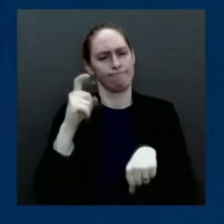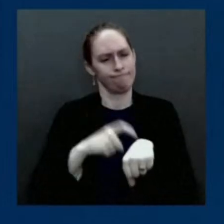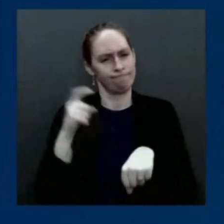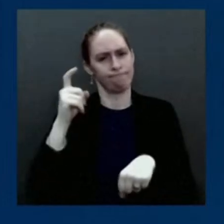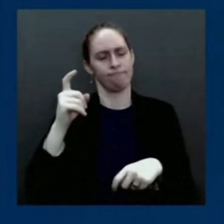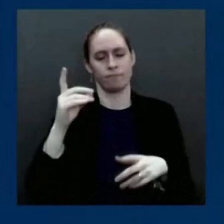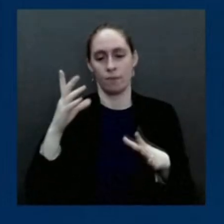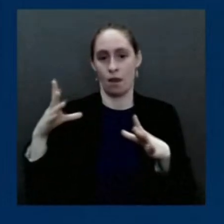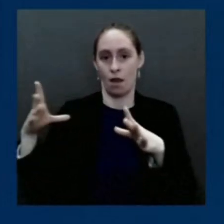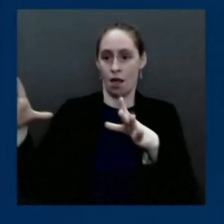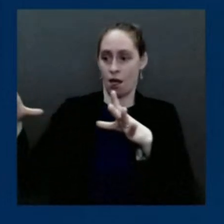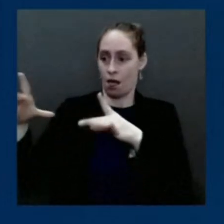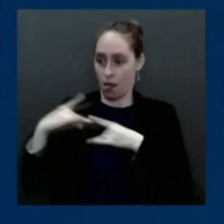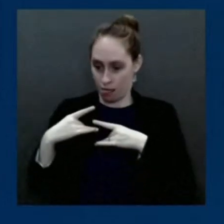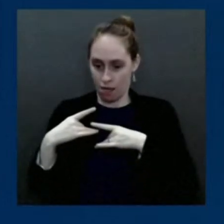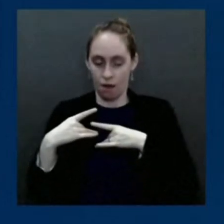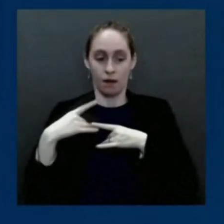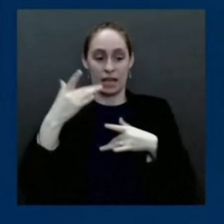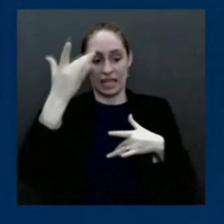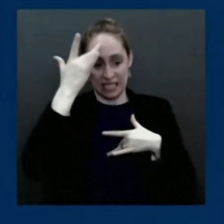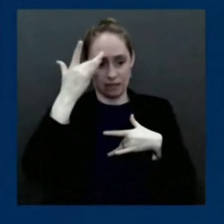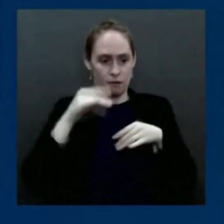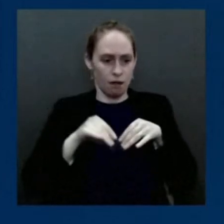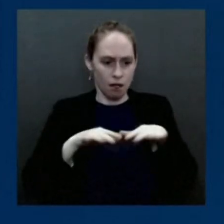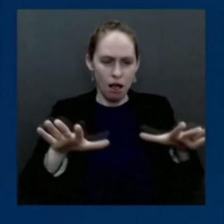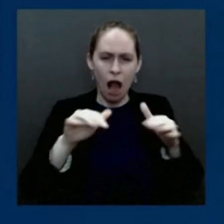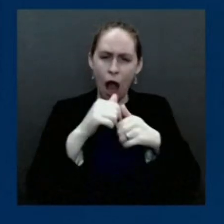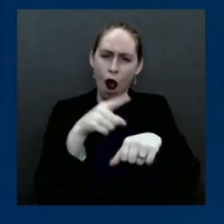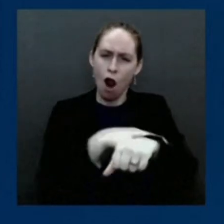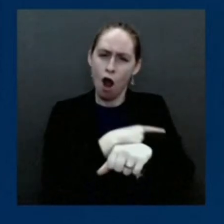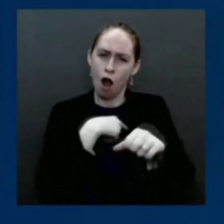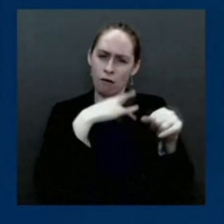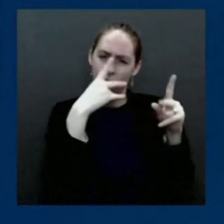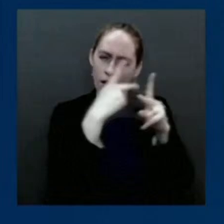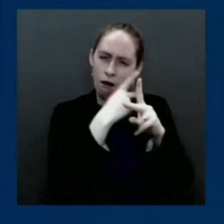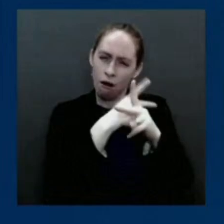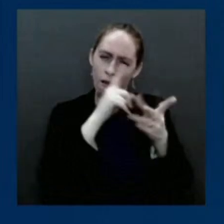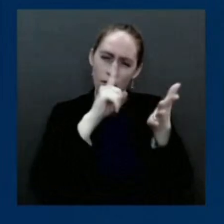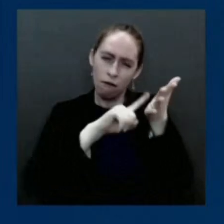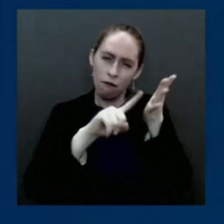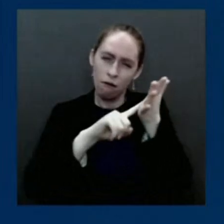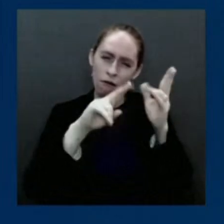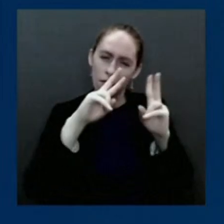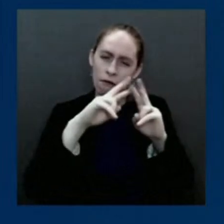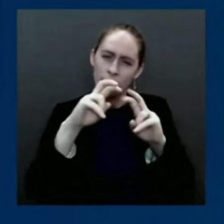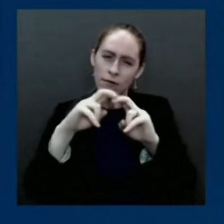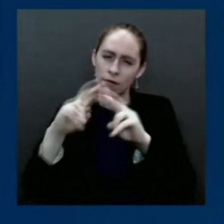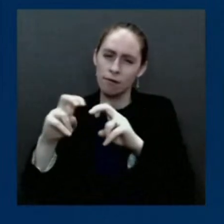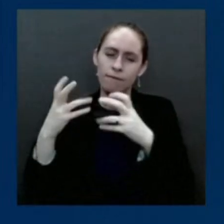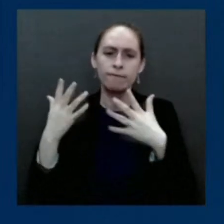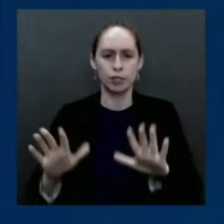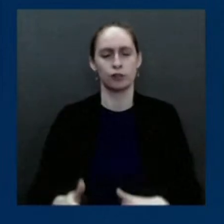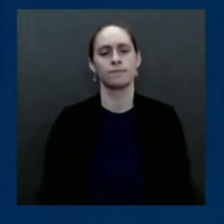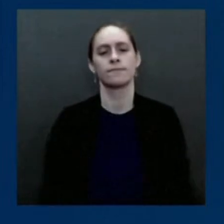STUDIES HAVE DEMONSTRATED THAT WHEN INFECTION WITH SARS COVID 2 PEOPLE ARE INFECTED WITH SARS